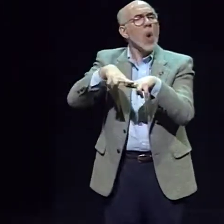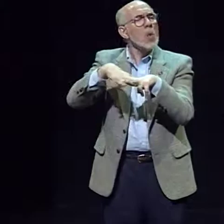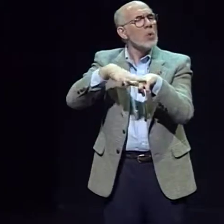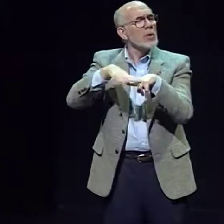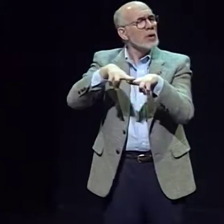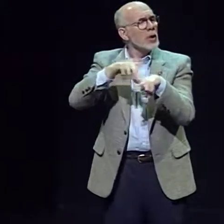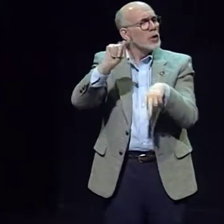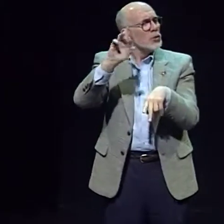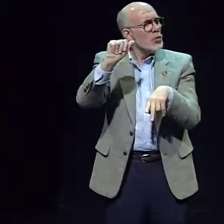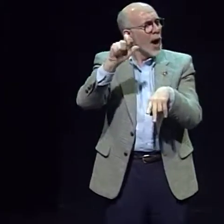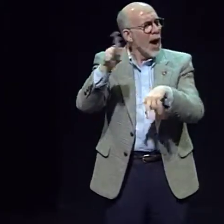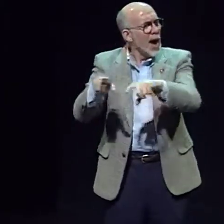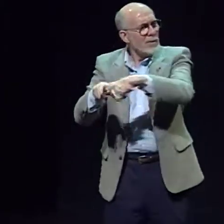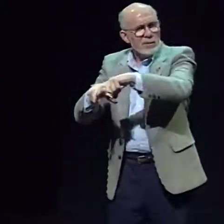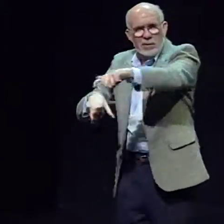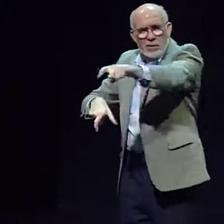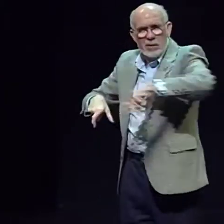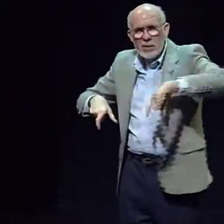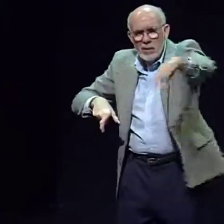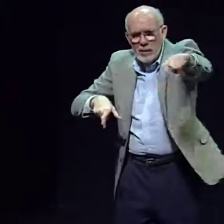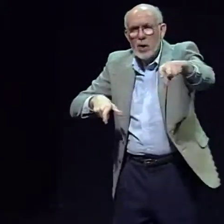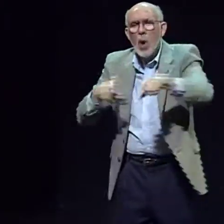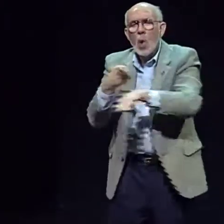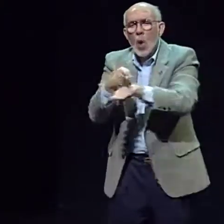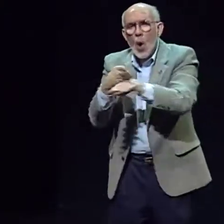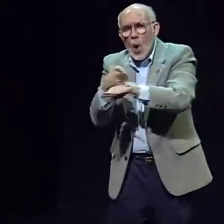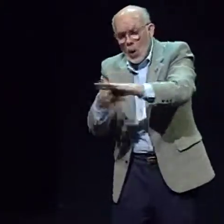THE ARTIST HAD USED RAILROAD TRACK,